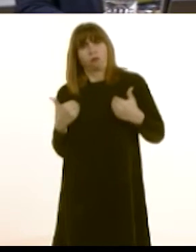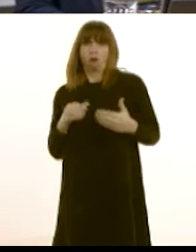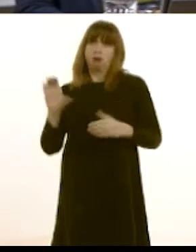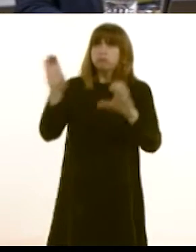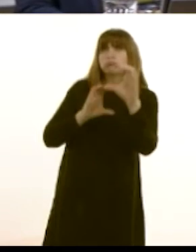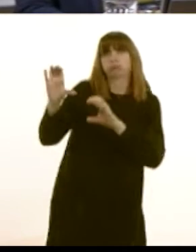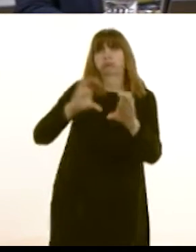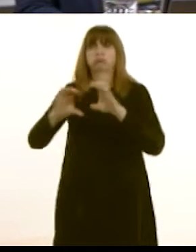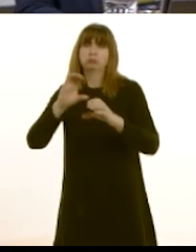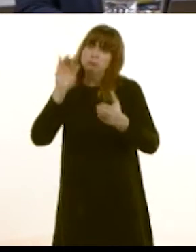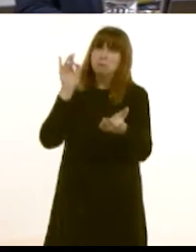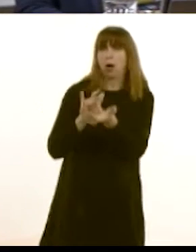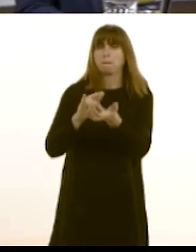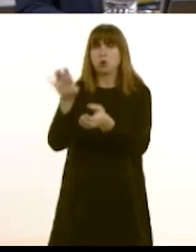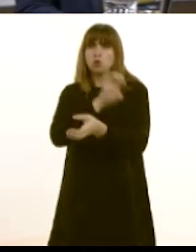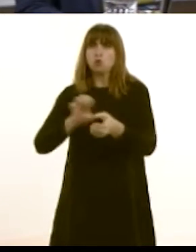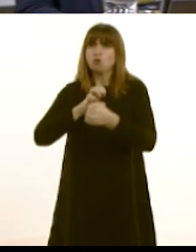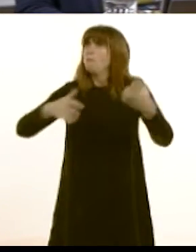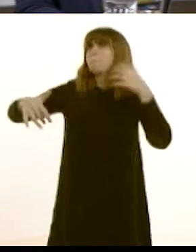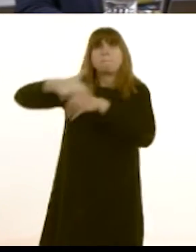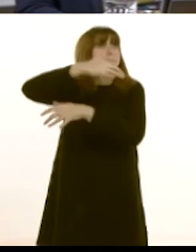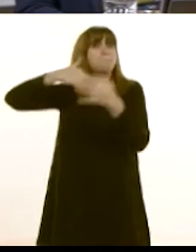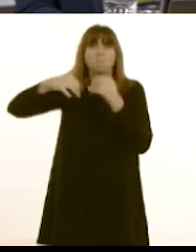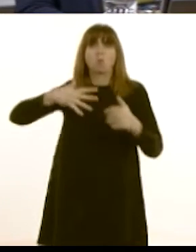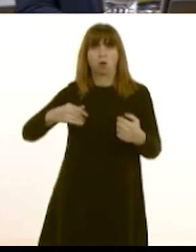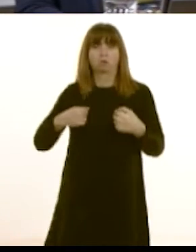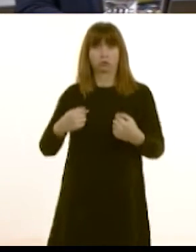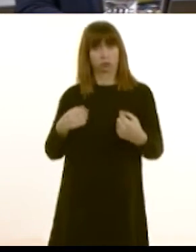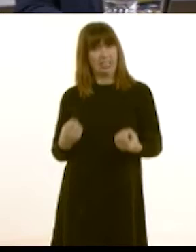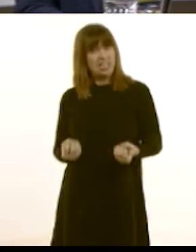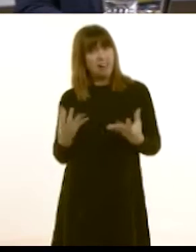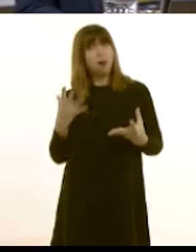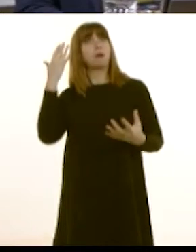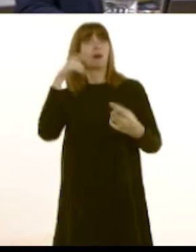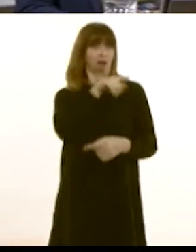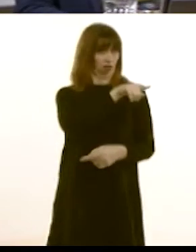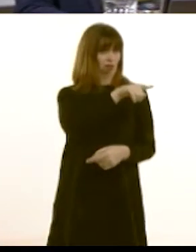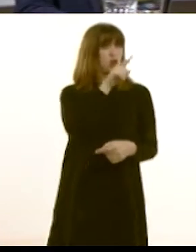of Europe, and, certainly, itís not our intention to give up at this stage, which seems to be the message that she puts across.